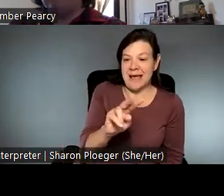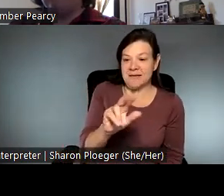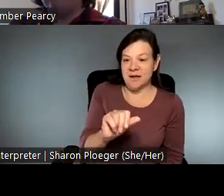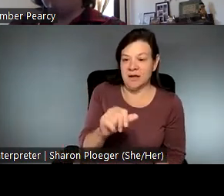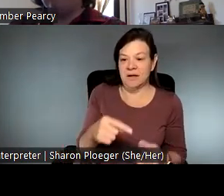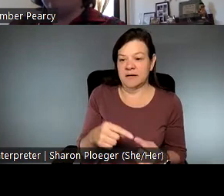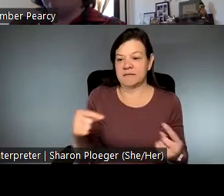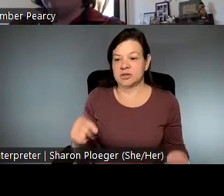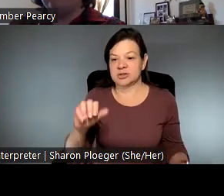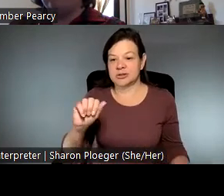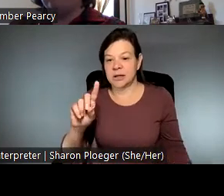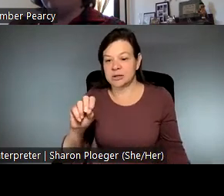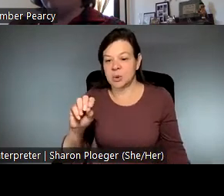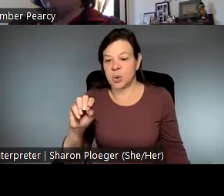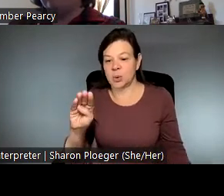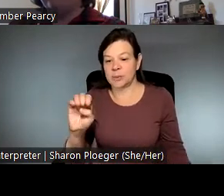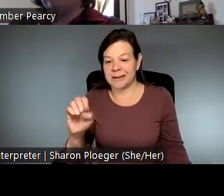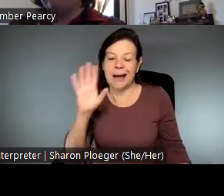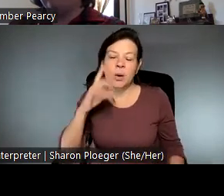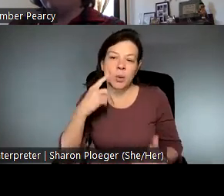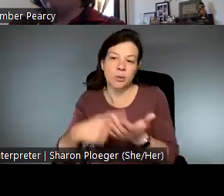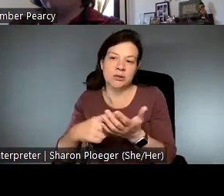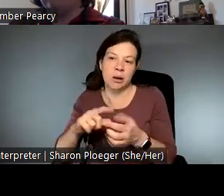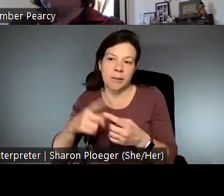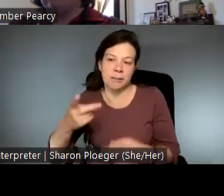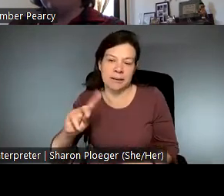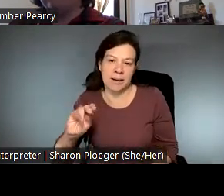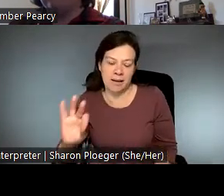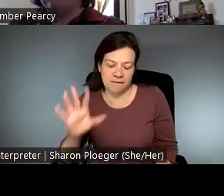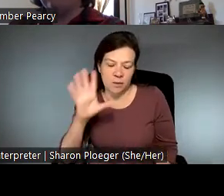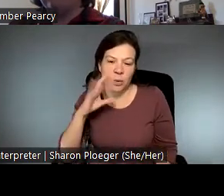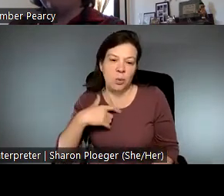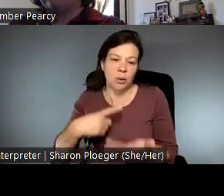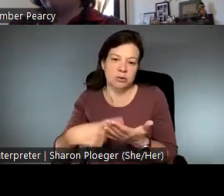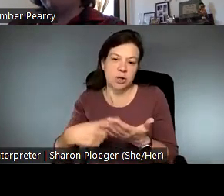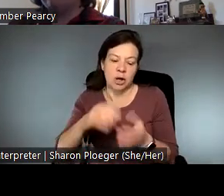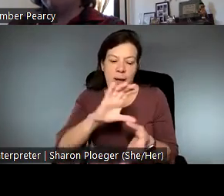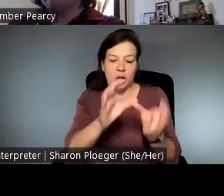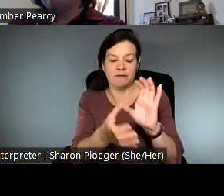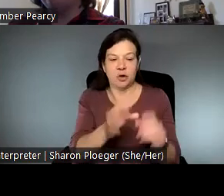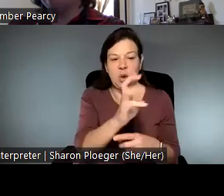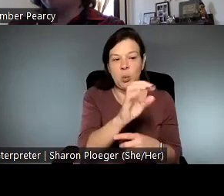I know that when we get to the PDF section, we'll talk about converting Microsoft Word to PDF.